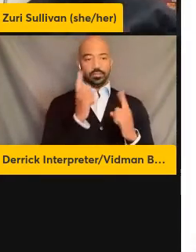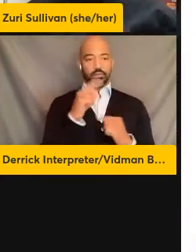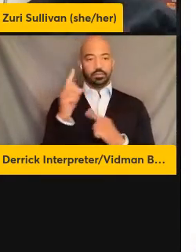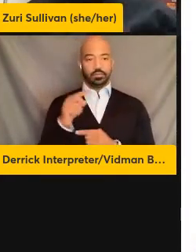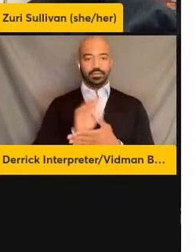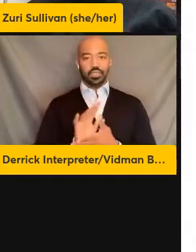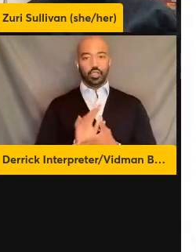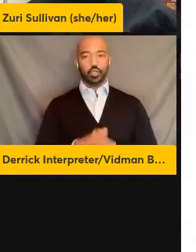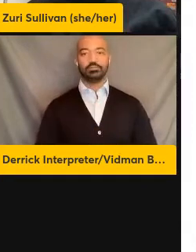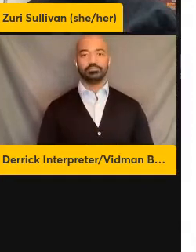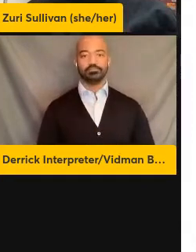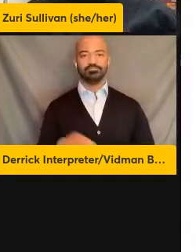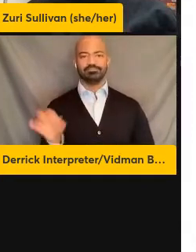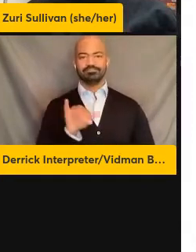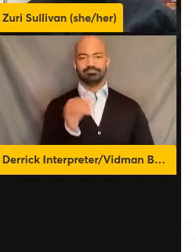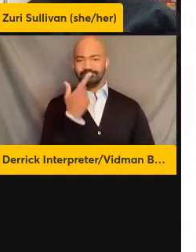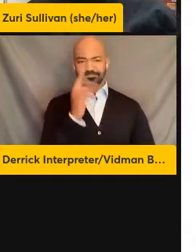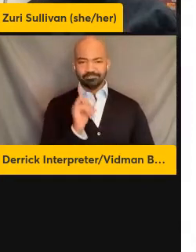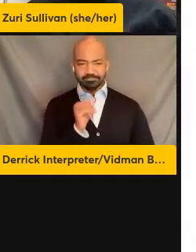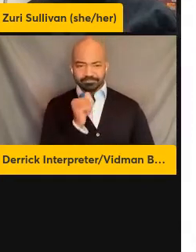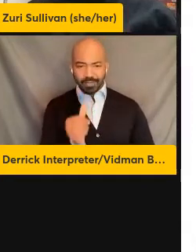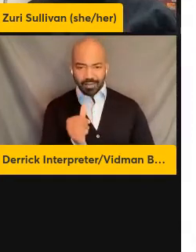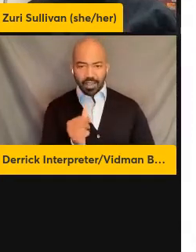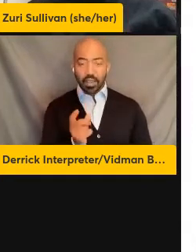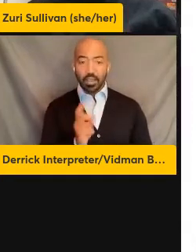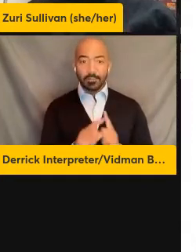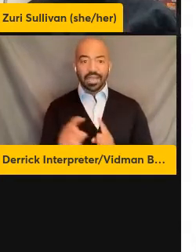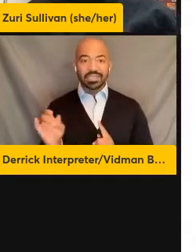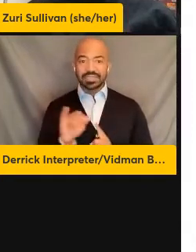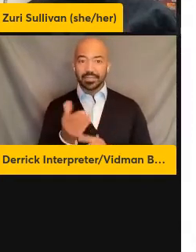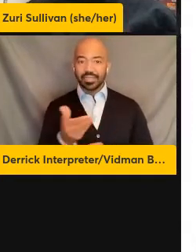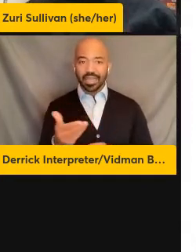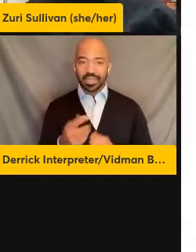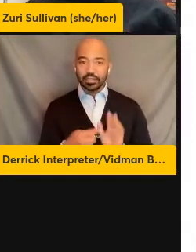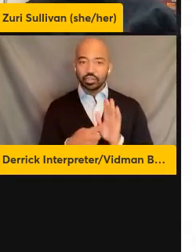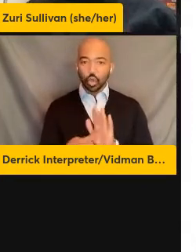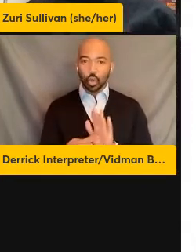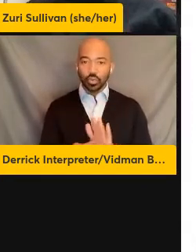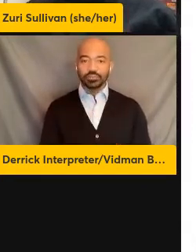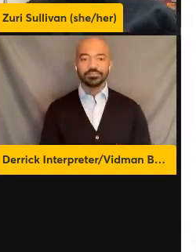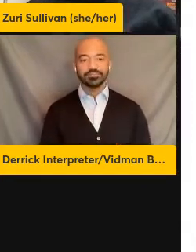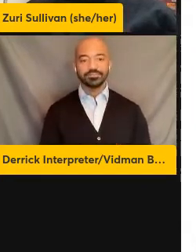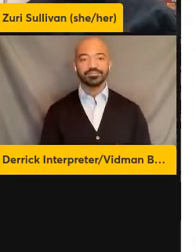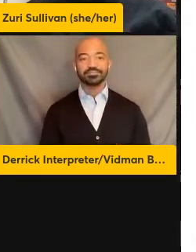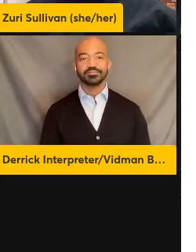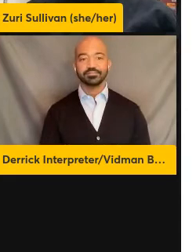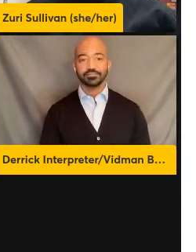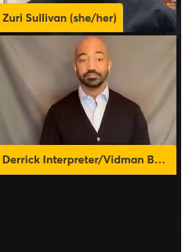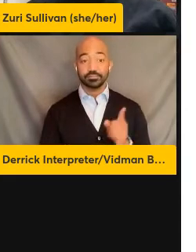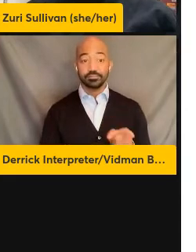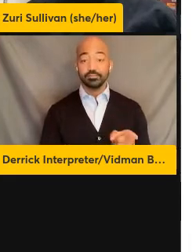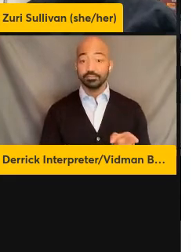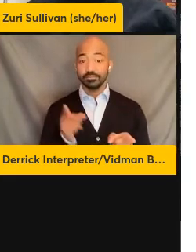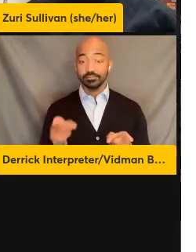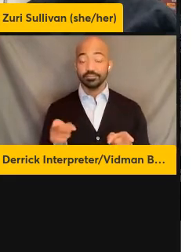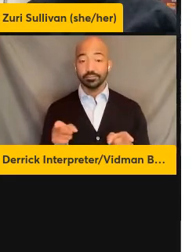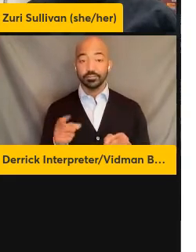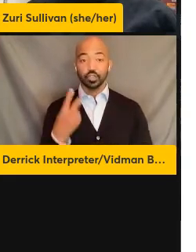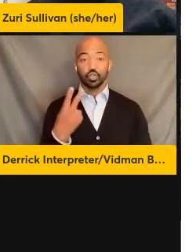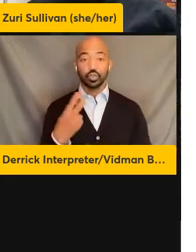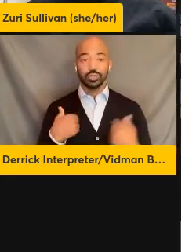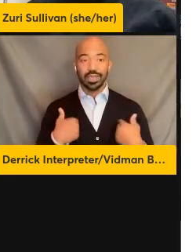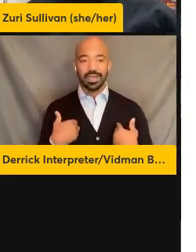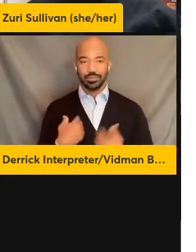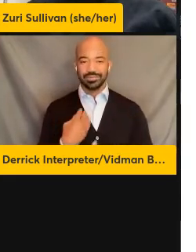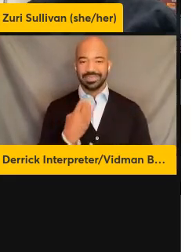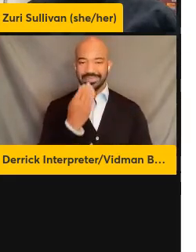unrelated, but they actually depict the same thing. So these are two animals that are eating. And they do this using their